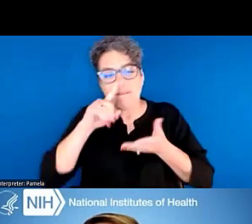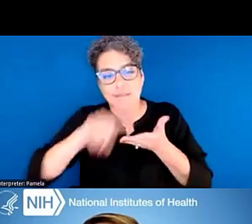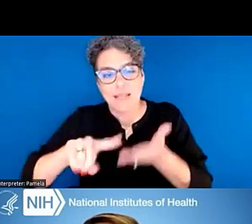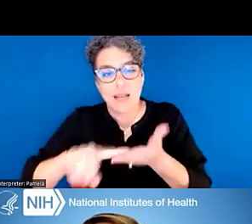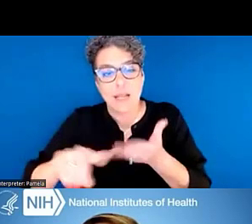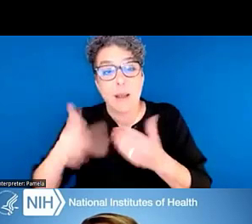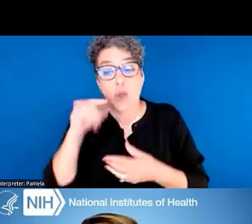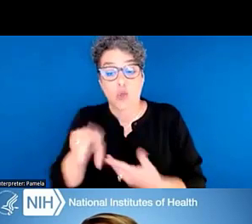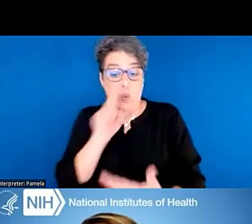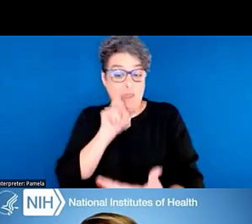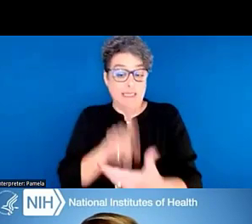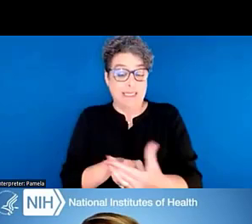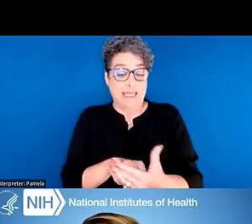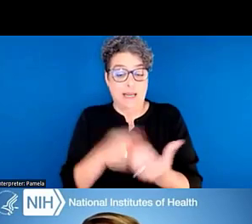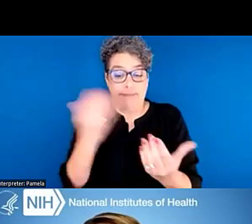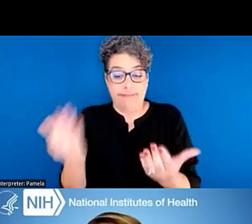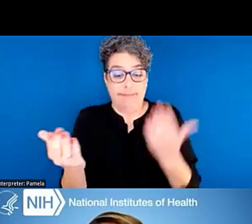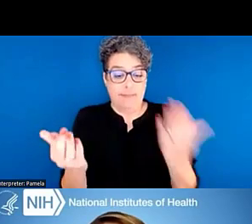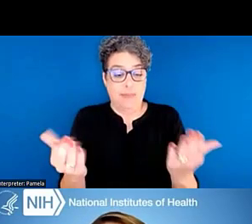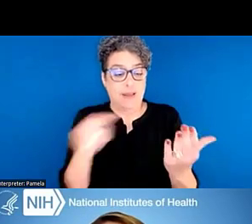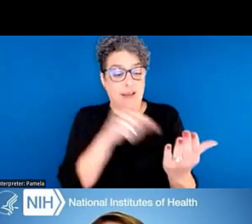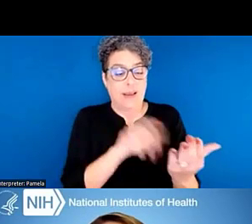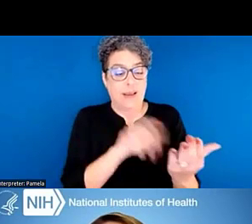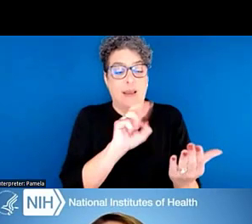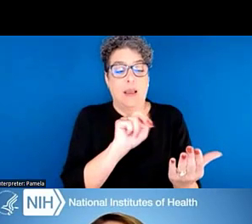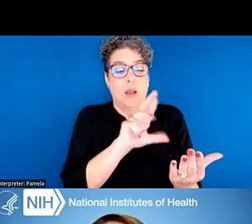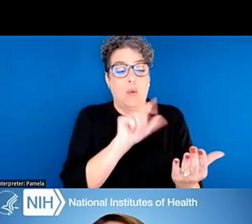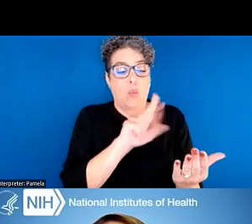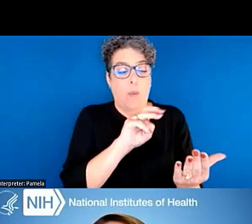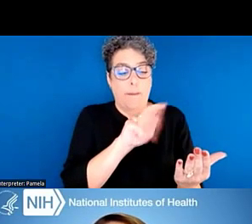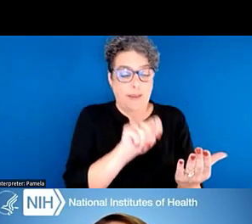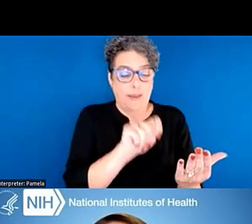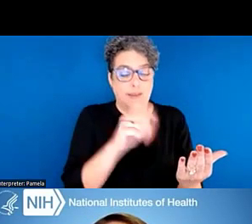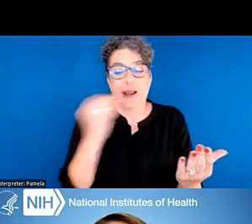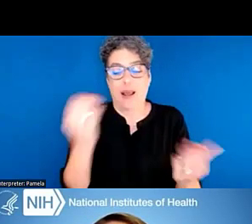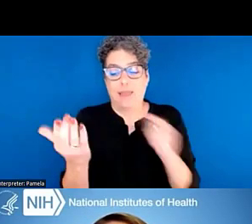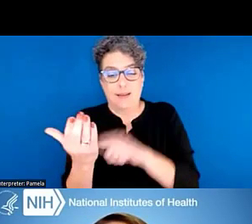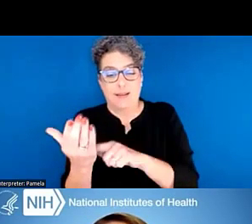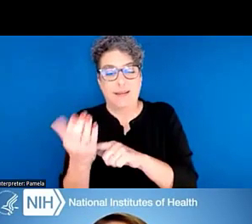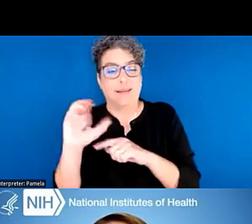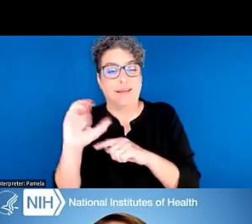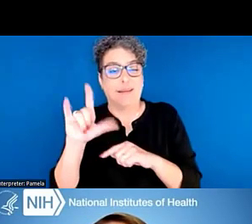between enrollment document and the clinical chart,